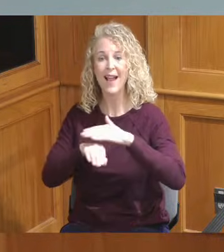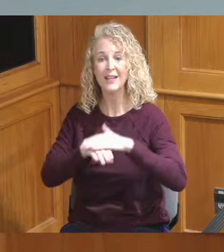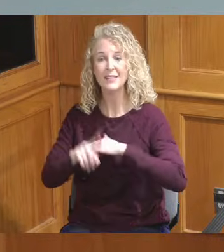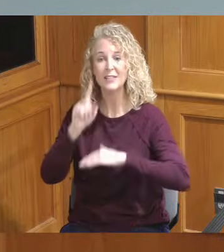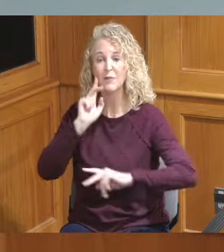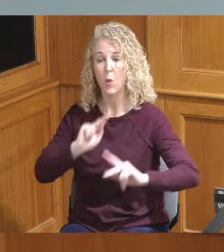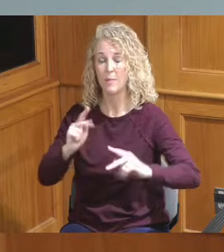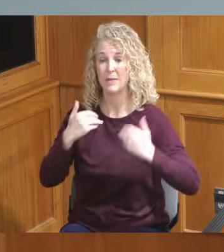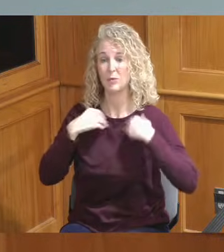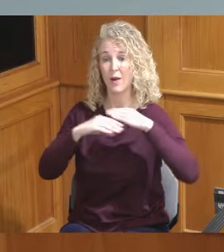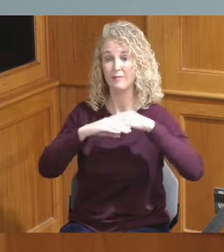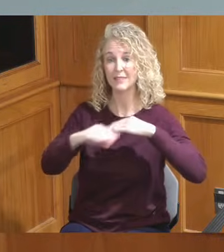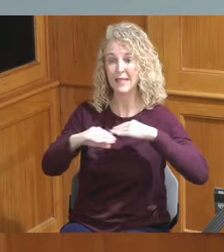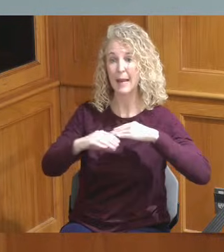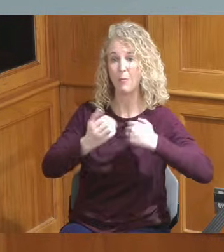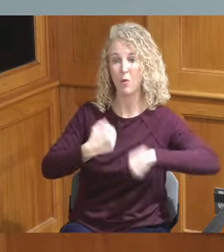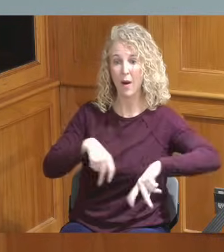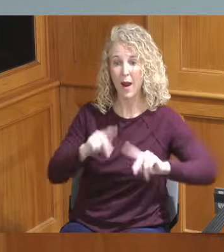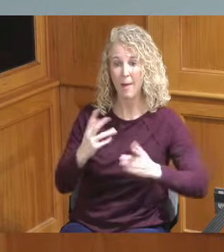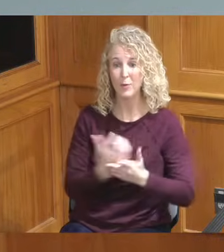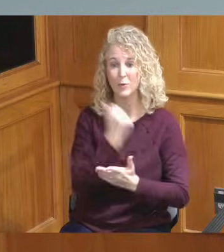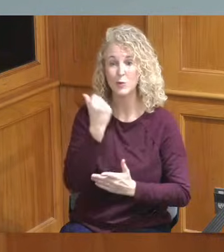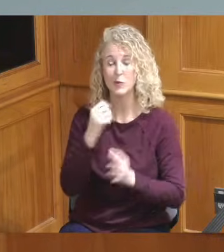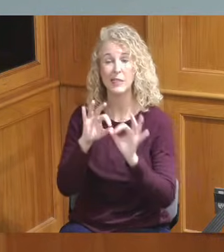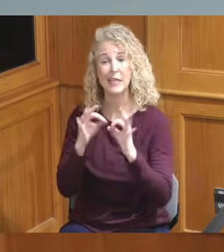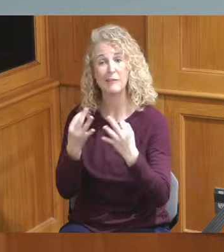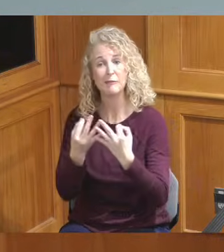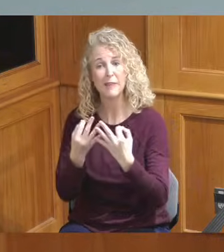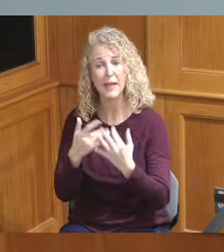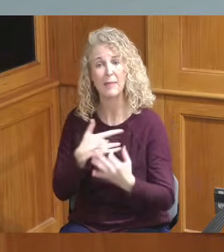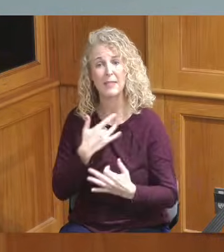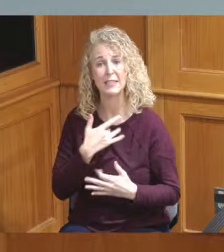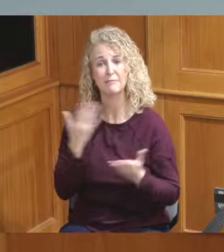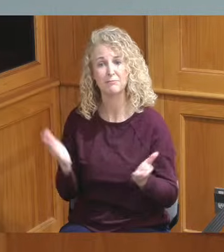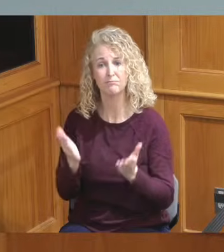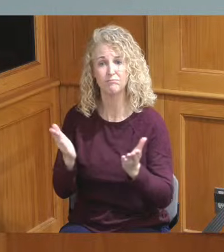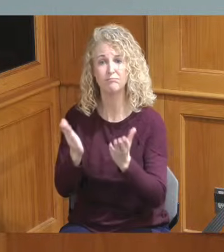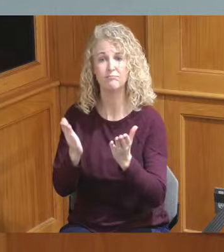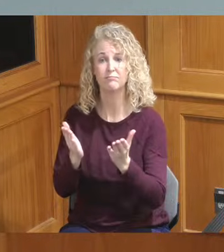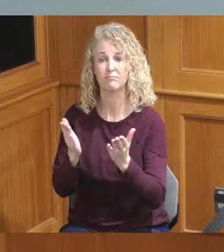stability, and success for families throughout Hamilton County. And whereas Mr. Johnson is